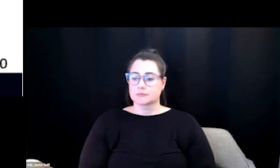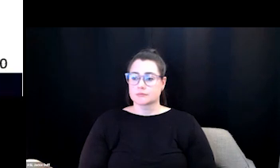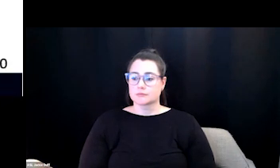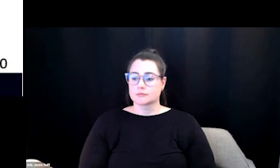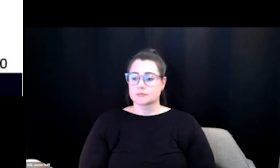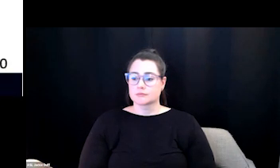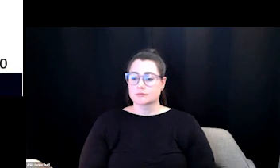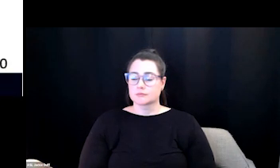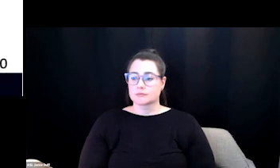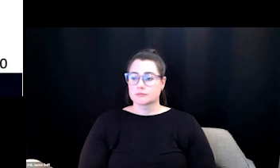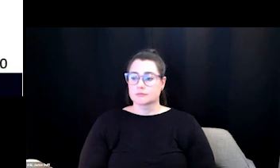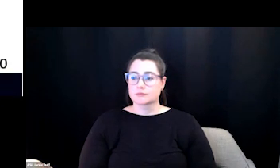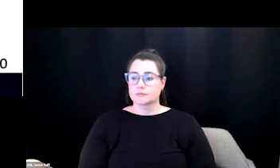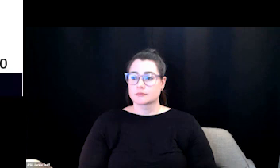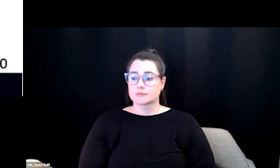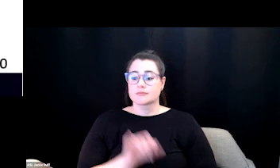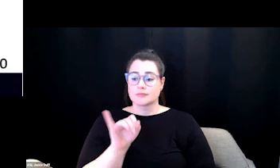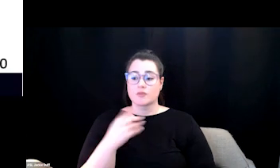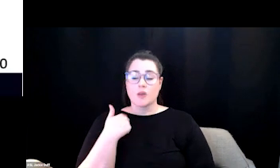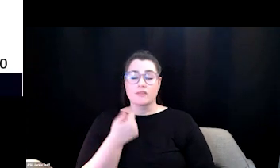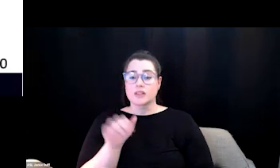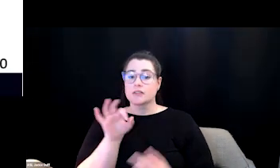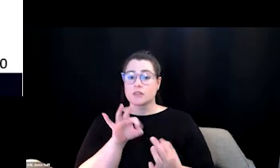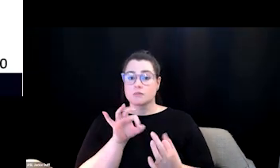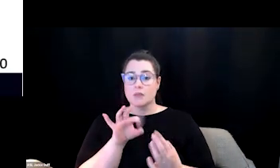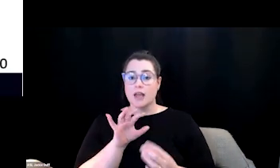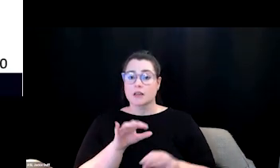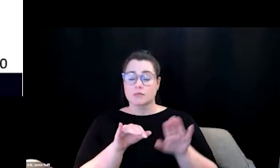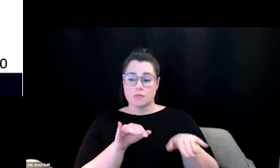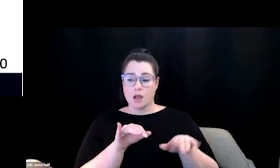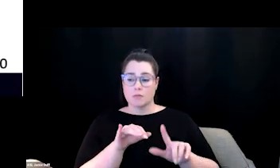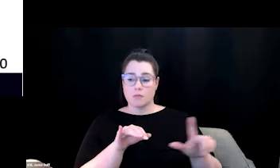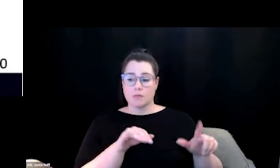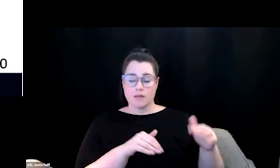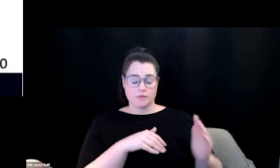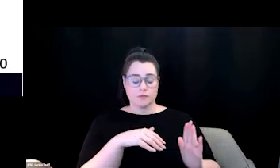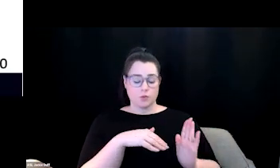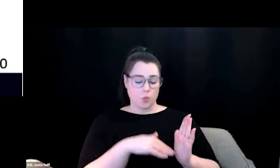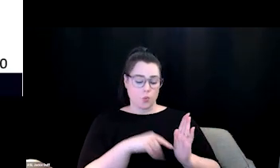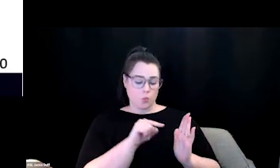And if you have feedback, go click on the orange Feedback button. I highly recommend it. It's anonymous.